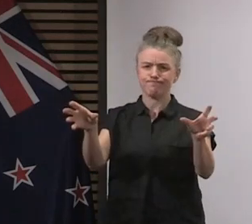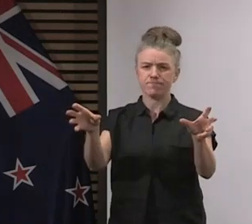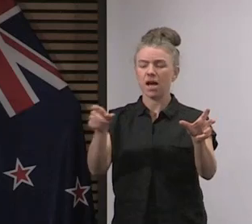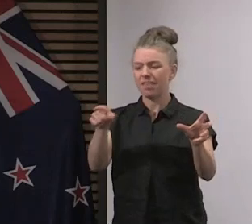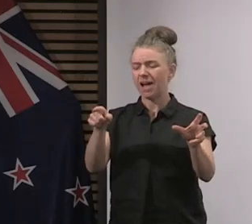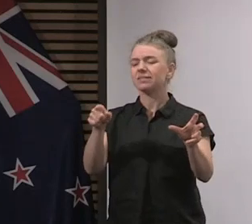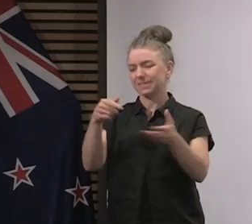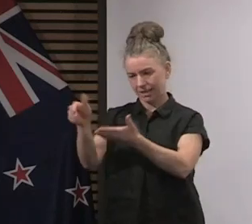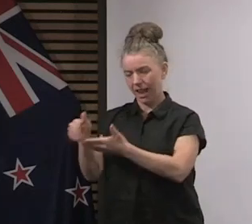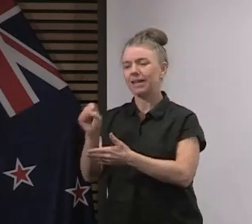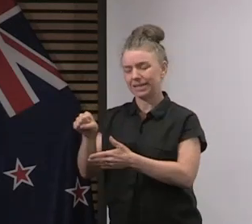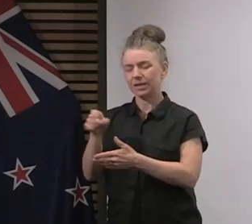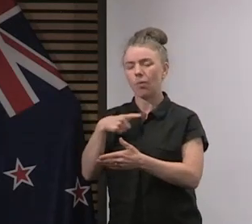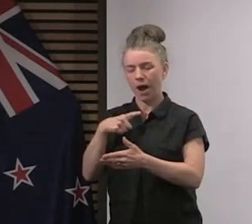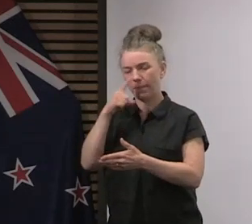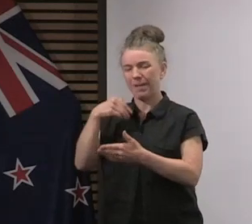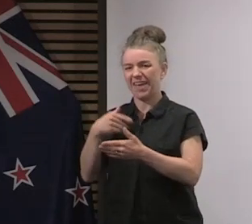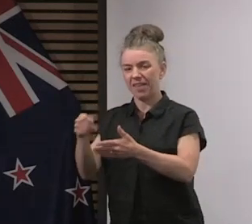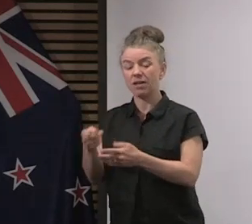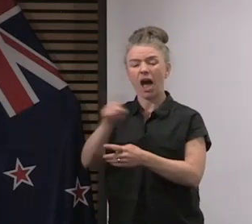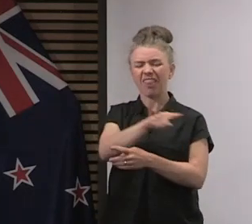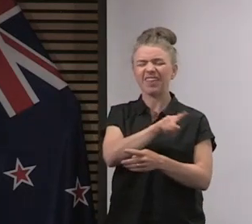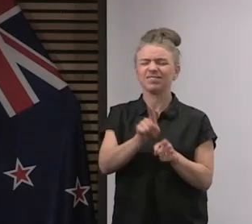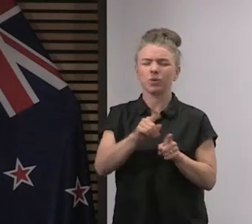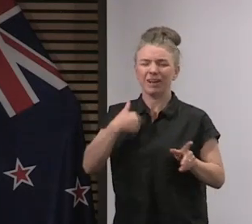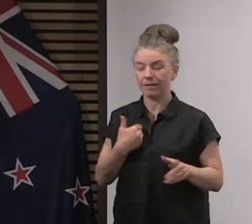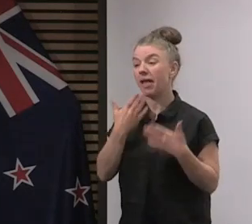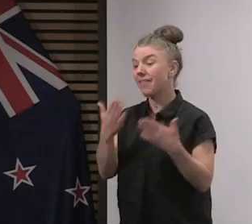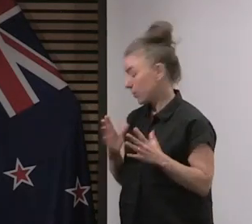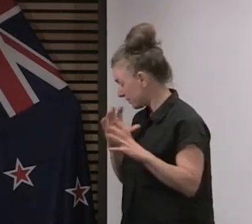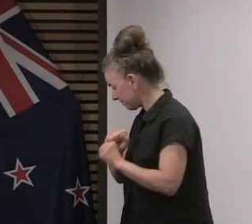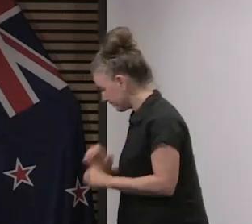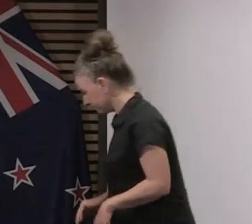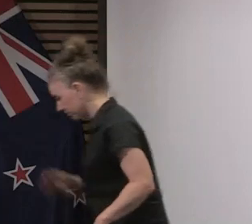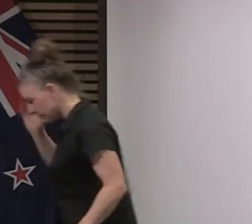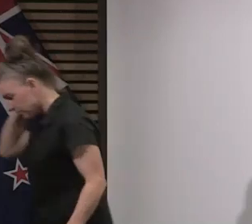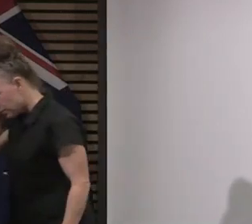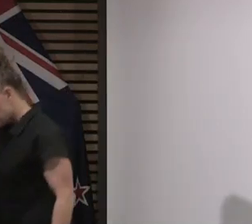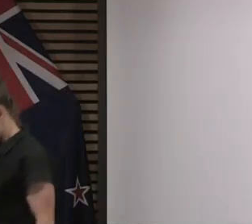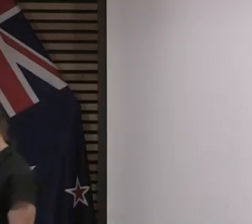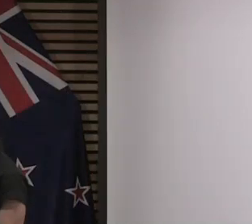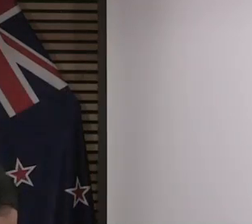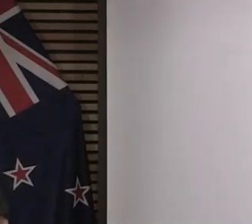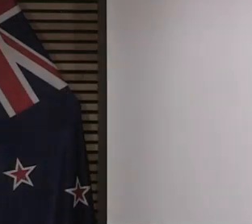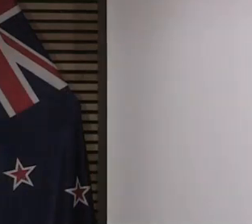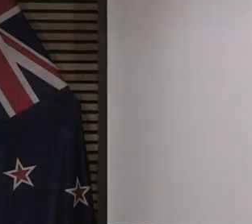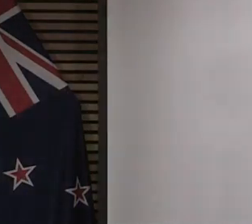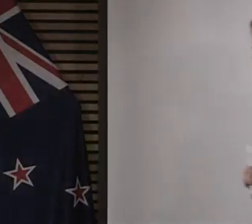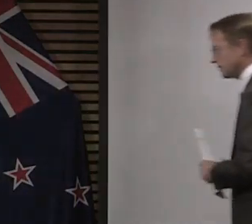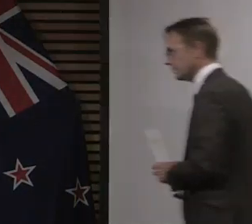online last night because really clear there were some products you could access and some you could not. They had done a good job of delineating